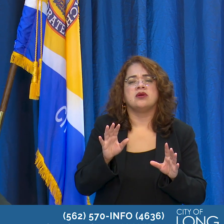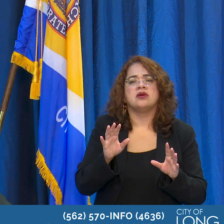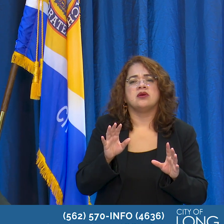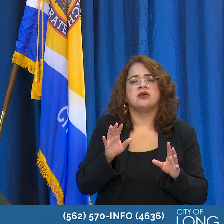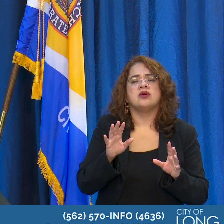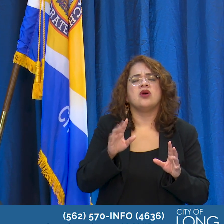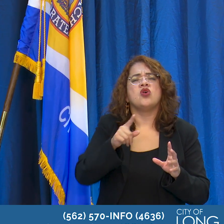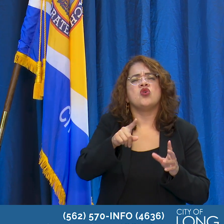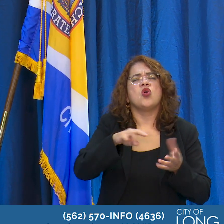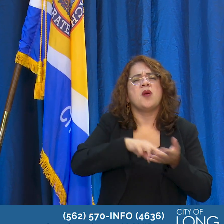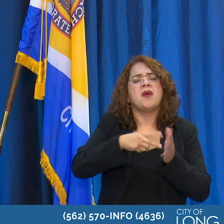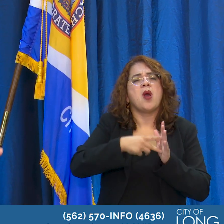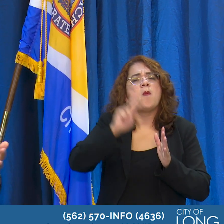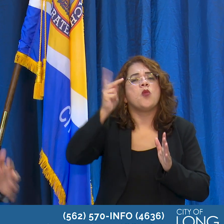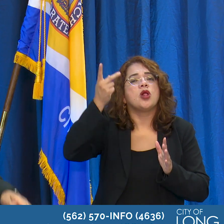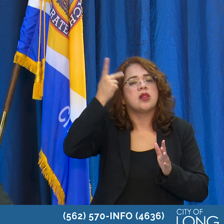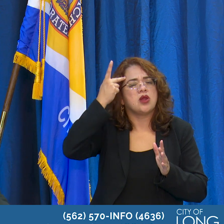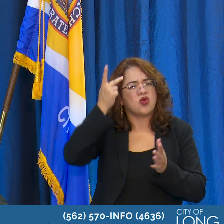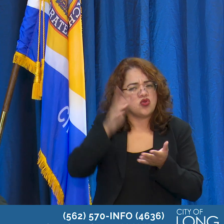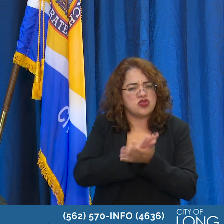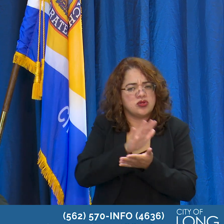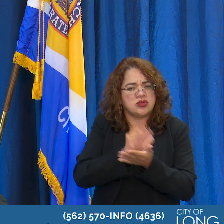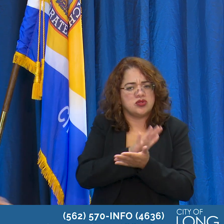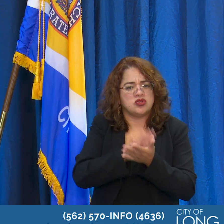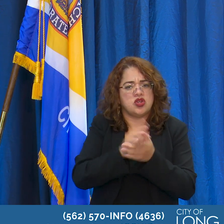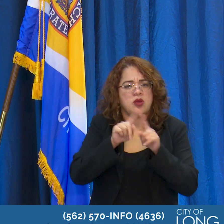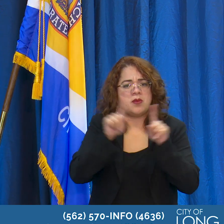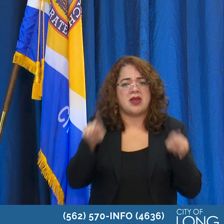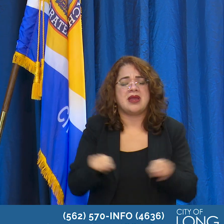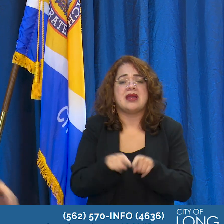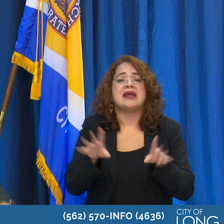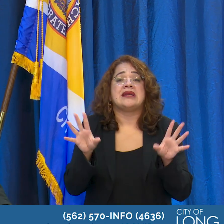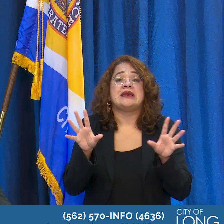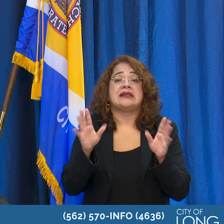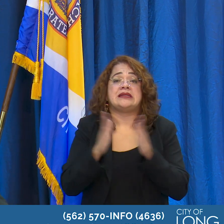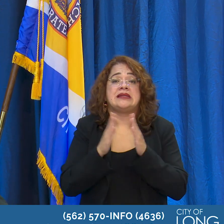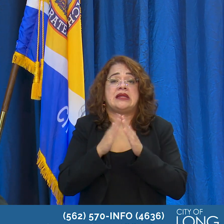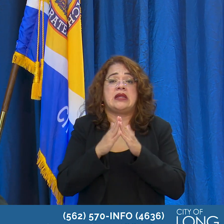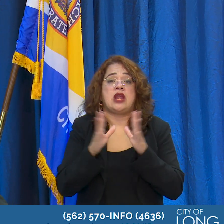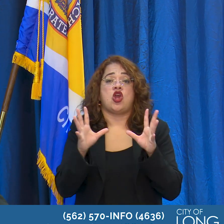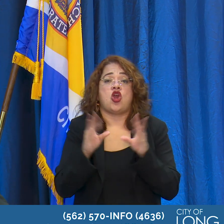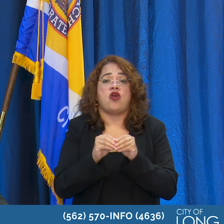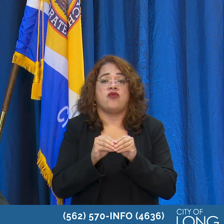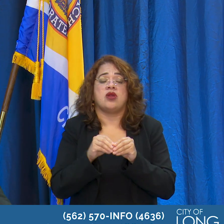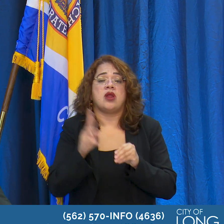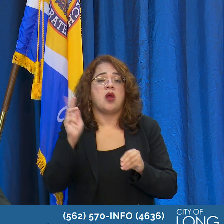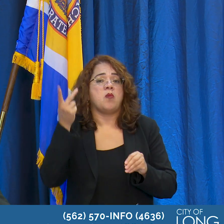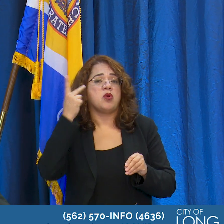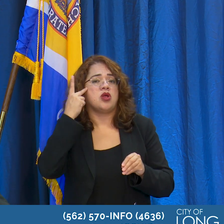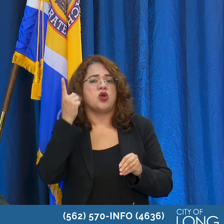political document so this is a city conference so I can't speak to the political question that you're talking about.